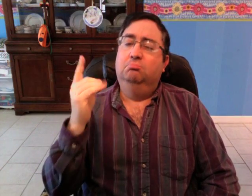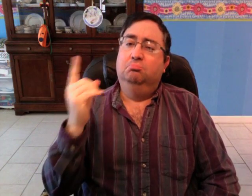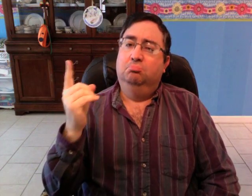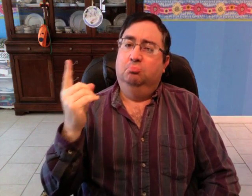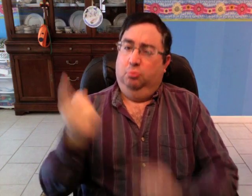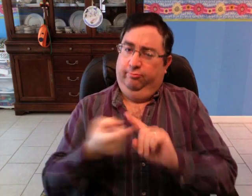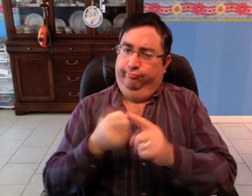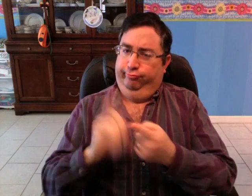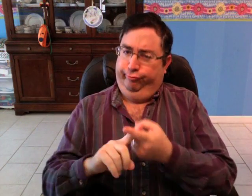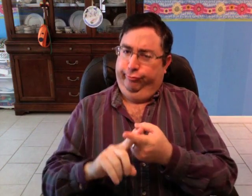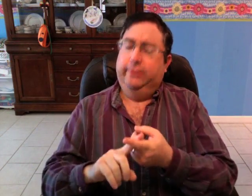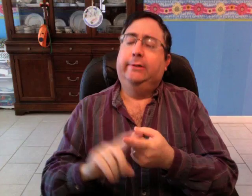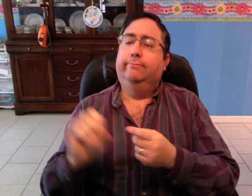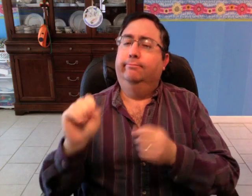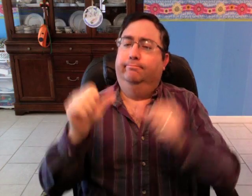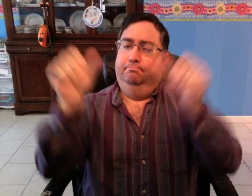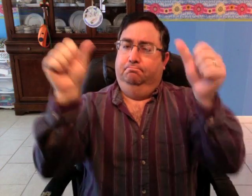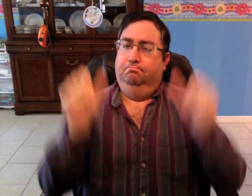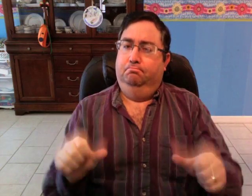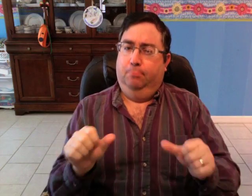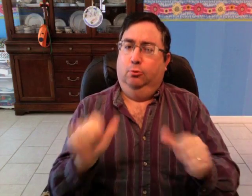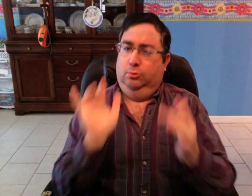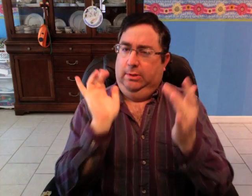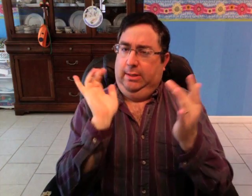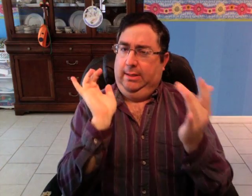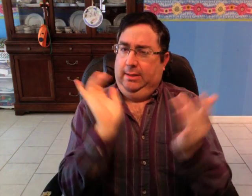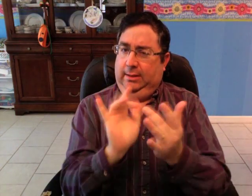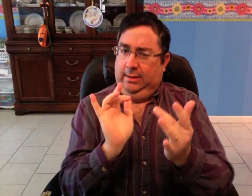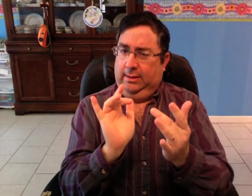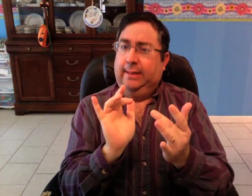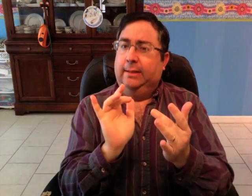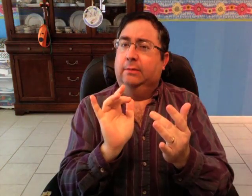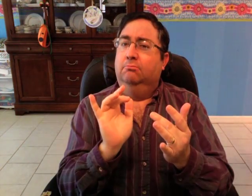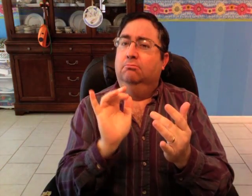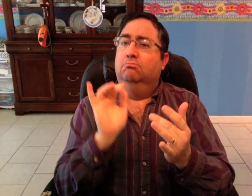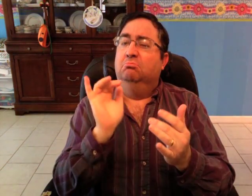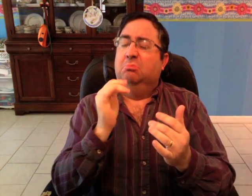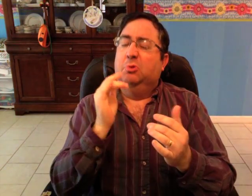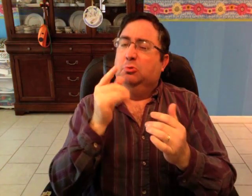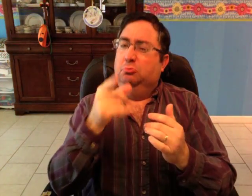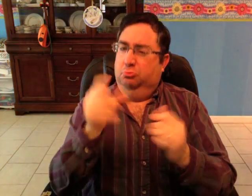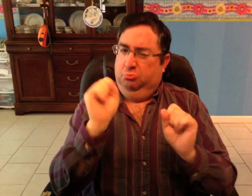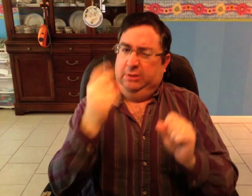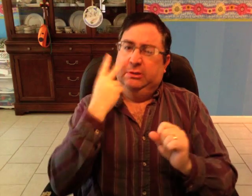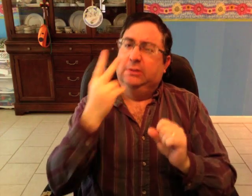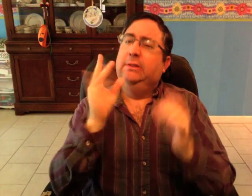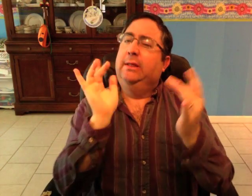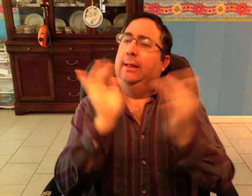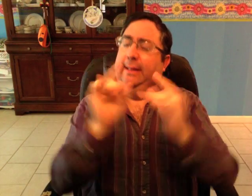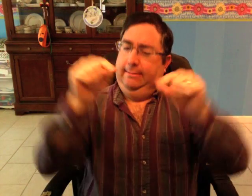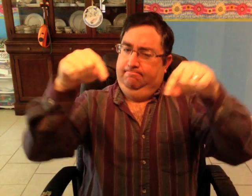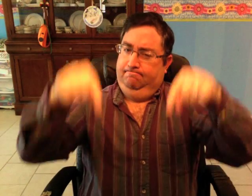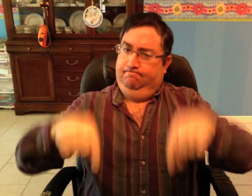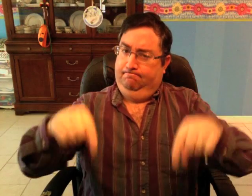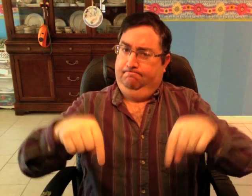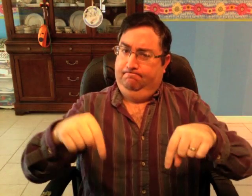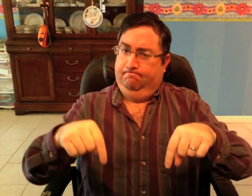Recently on Facebook, a friend posted a link you can see the link in the box below --